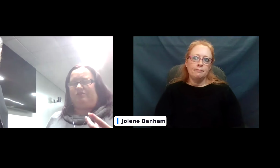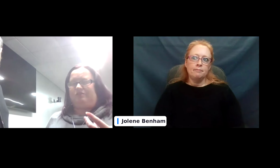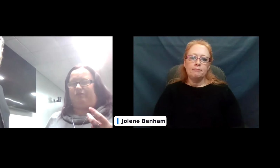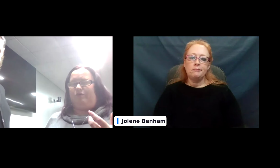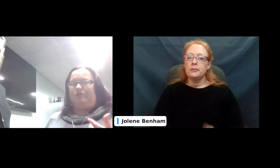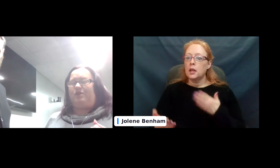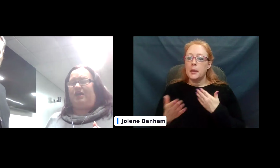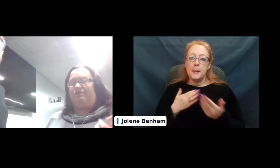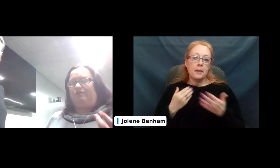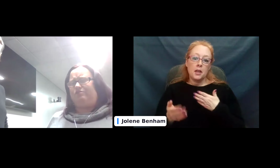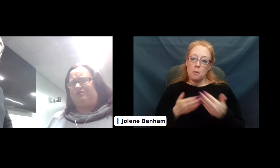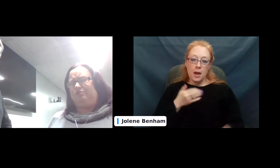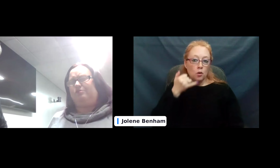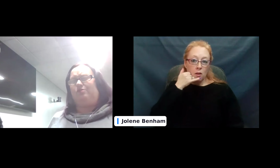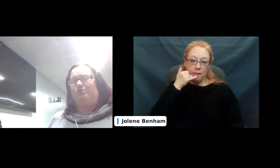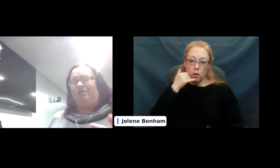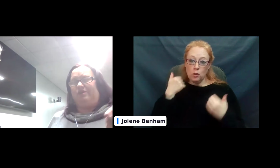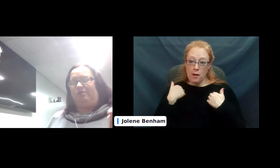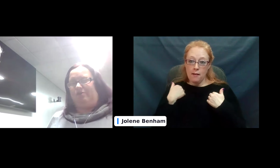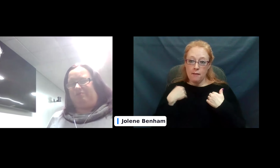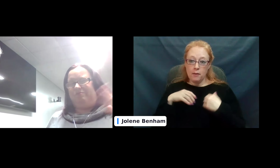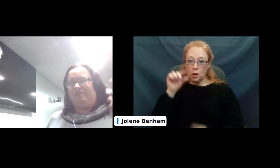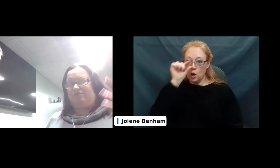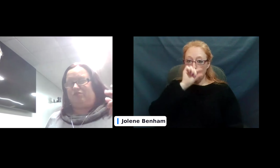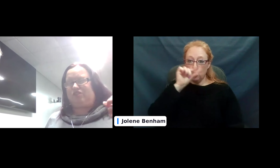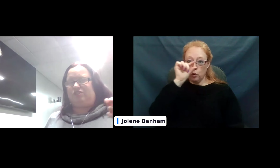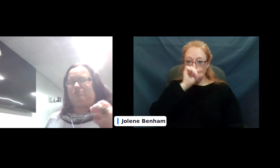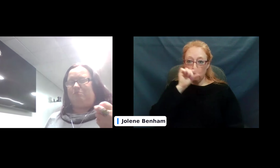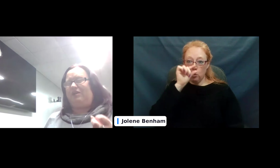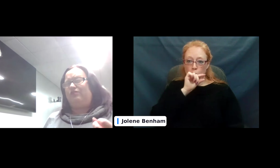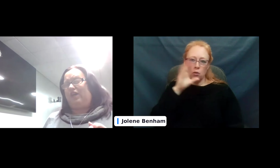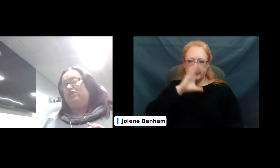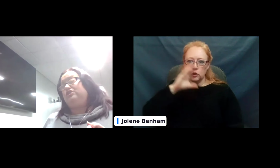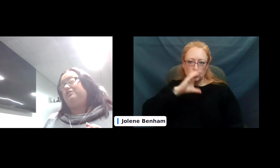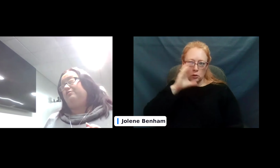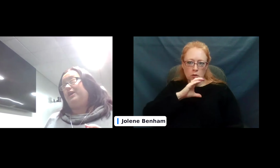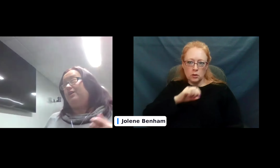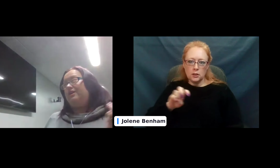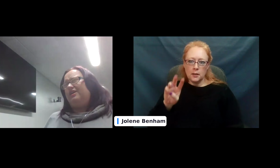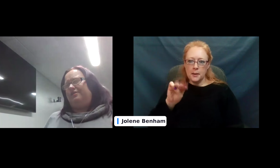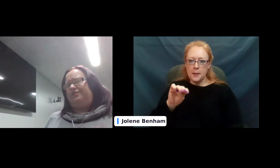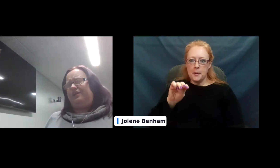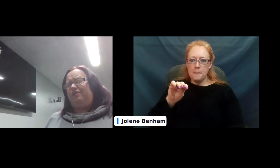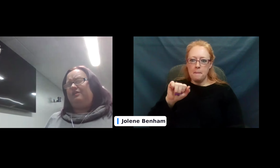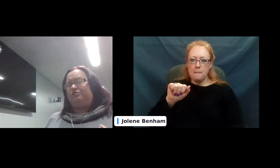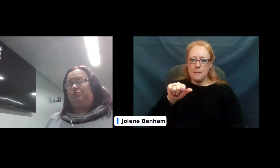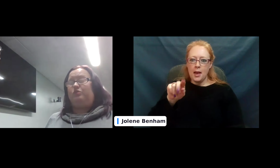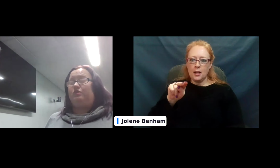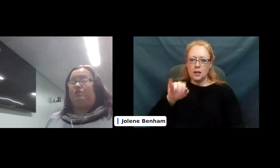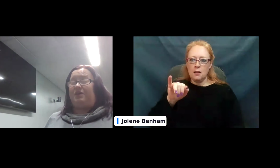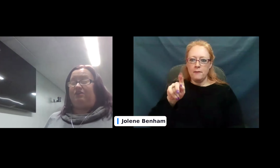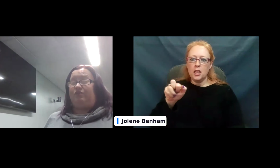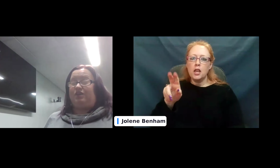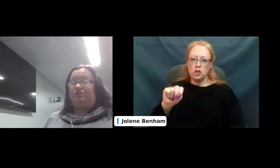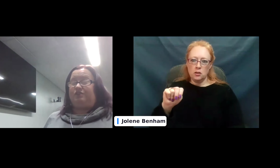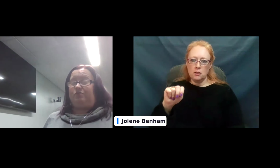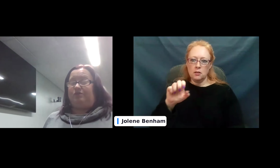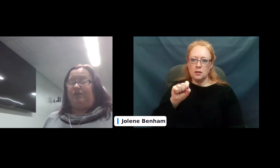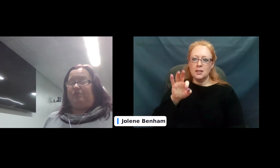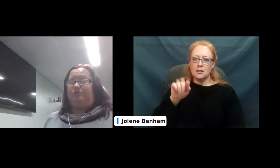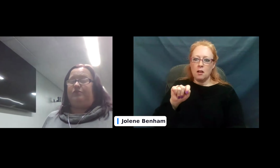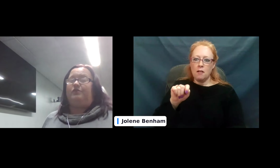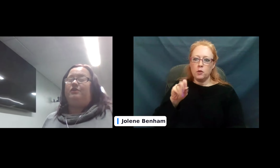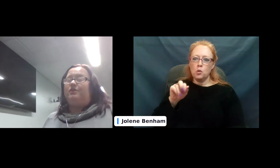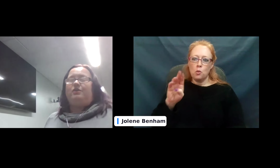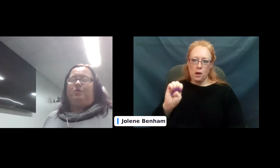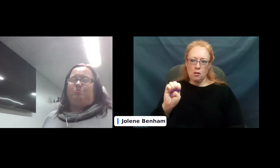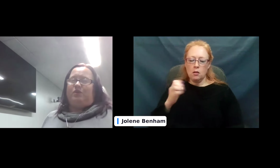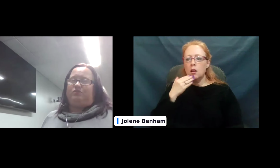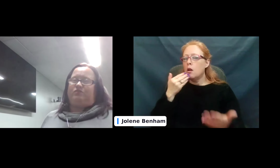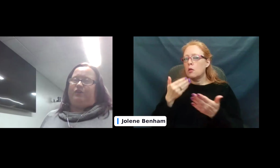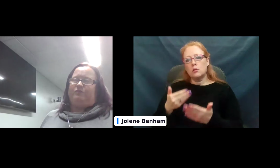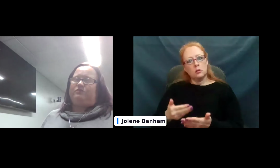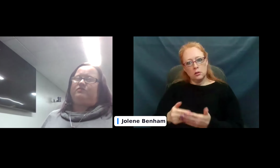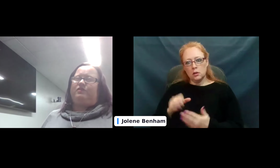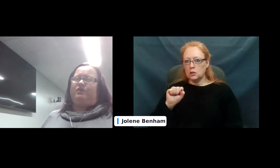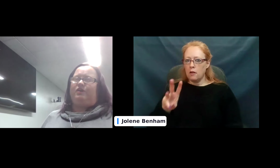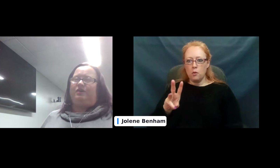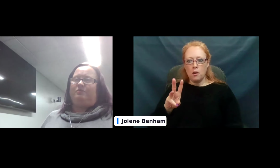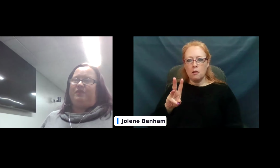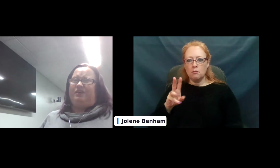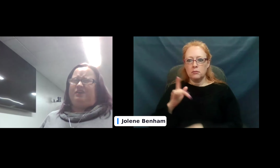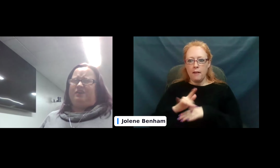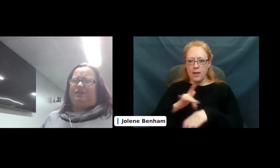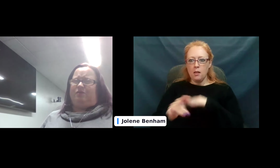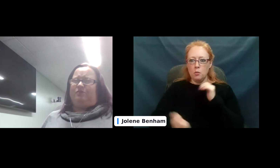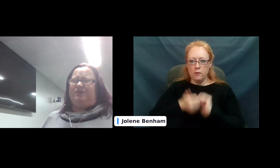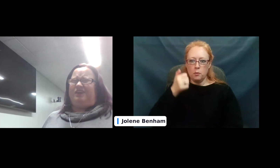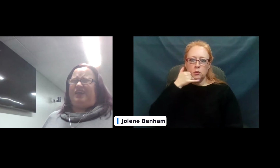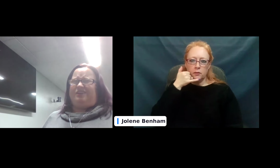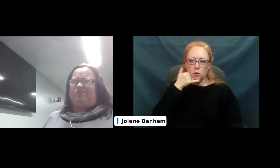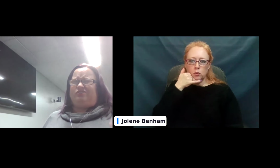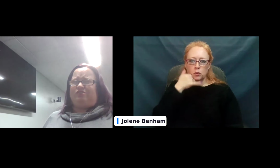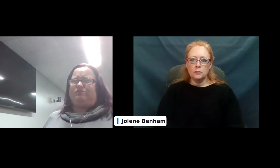Angie: I have an iPhone if it matters.